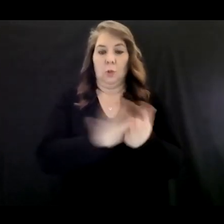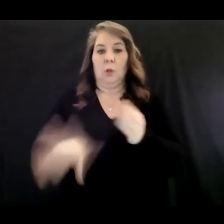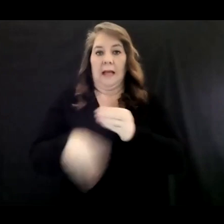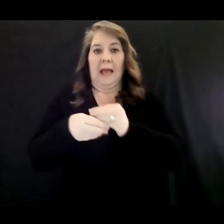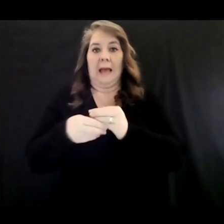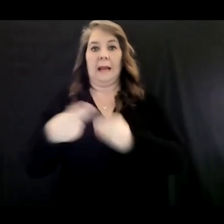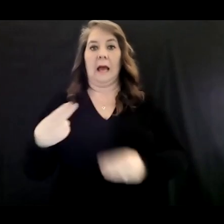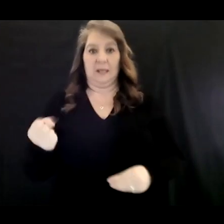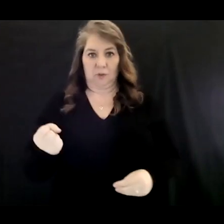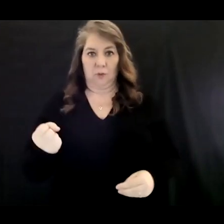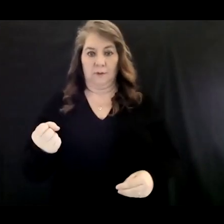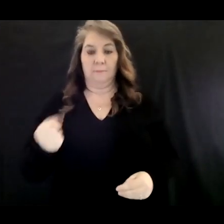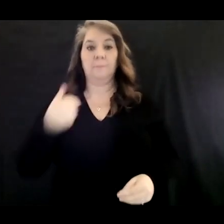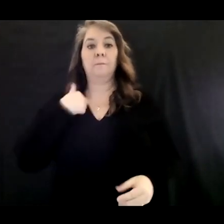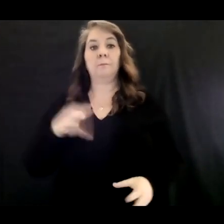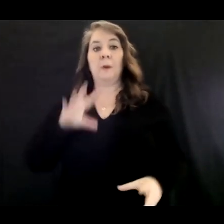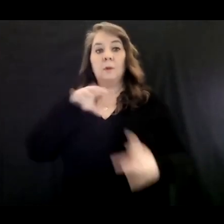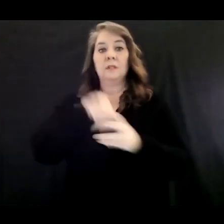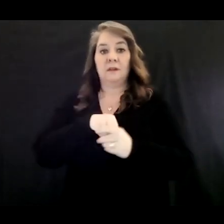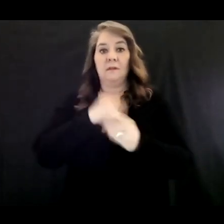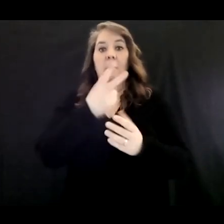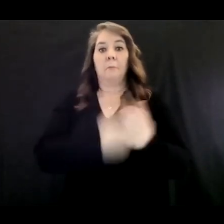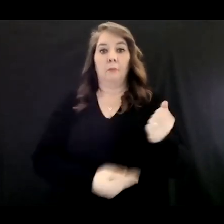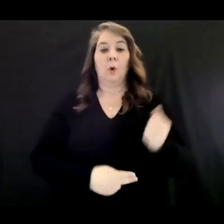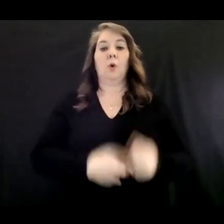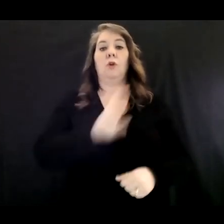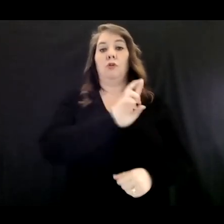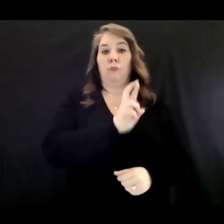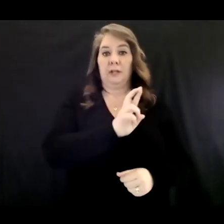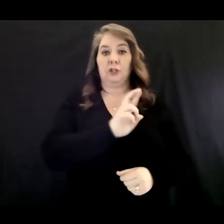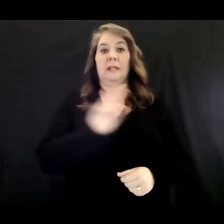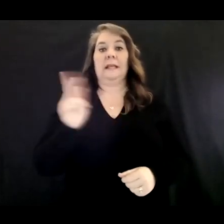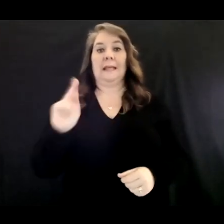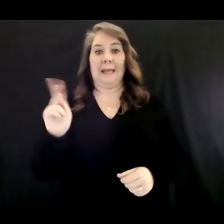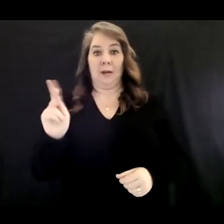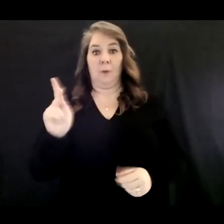I participated in both the Richland and Kennewick school board meetings this week.